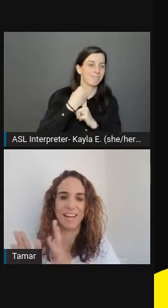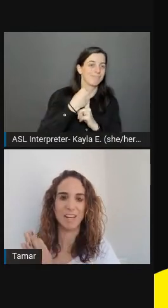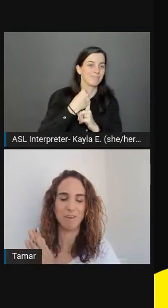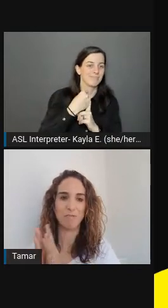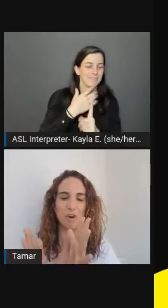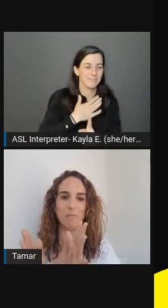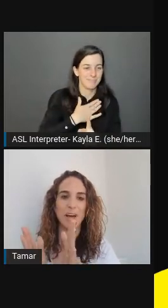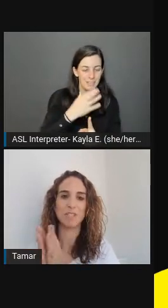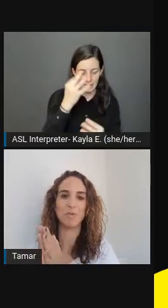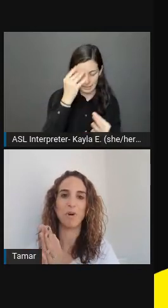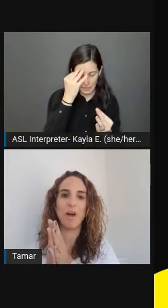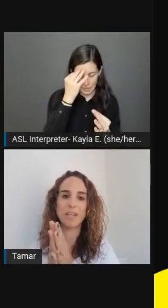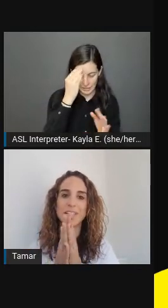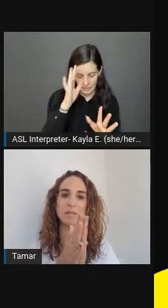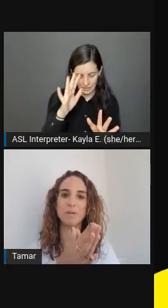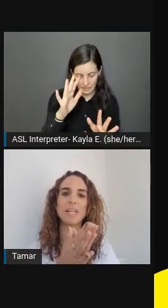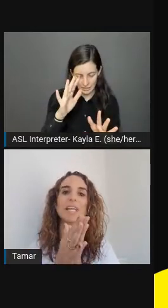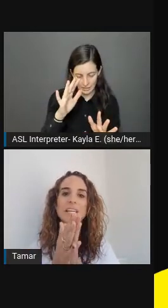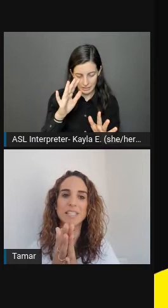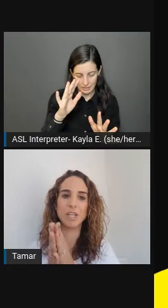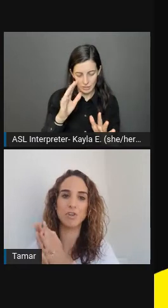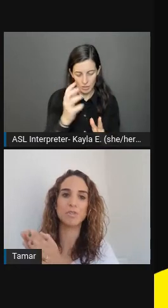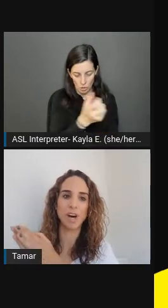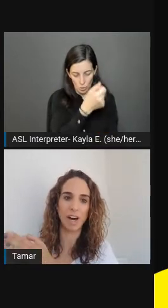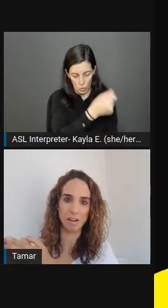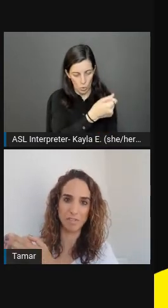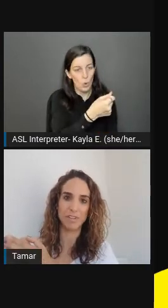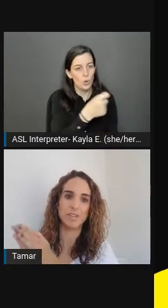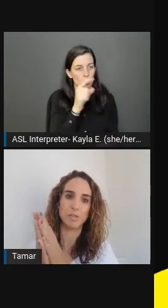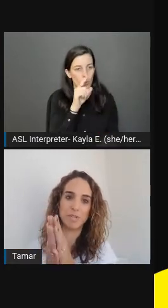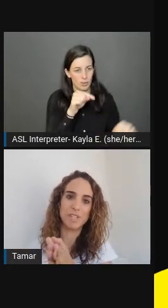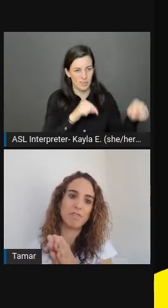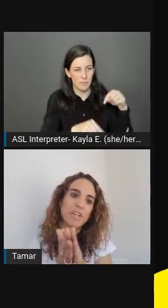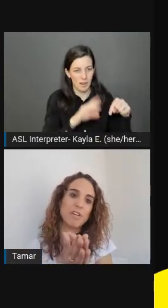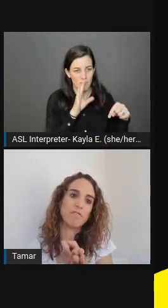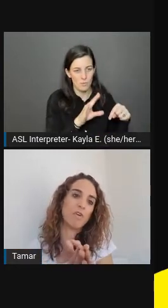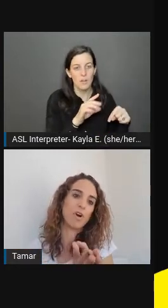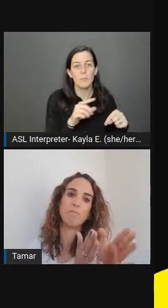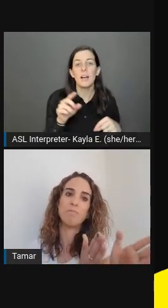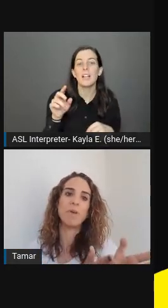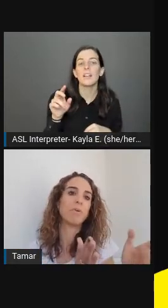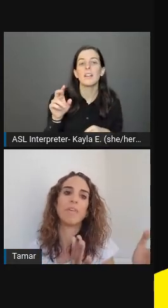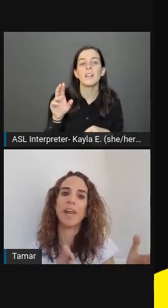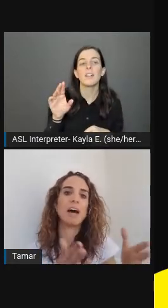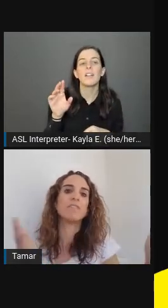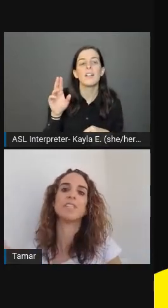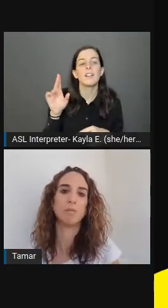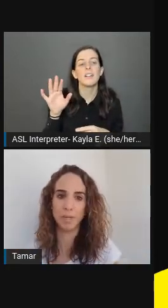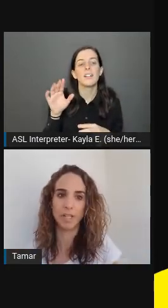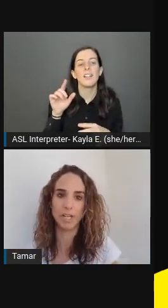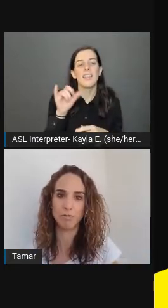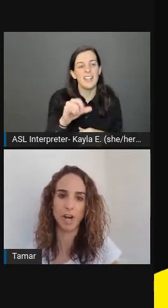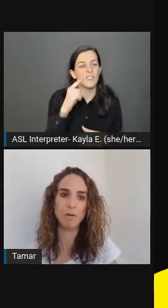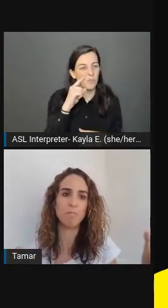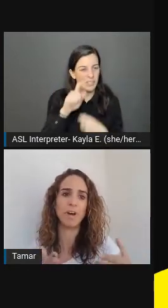Anyway, we'll go back. Accessibility is the use of specifically for people that have disabilities.